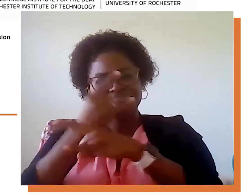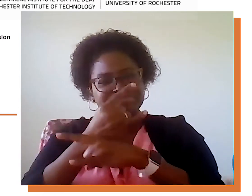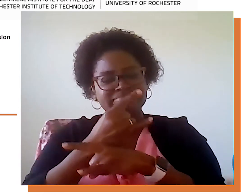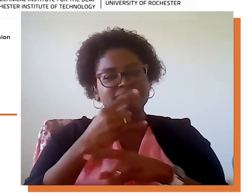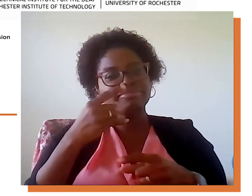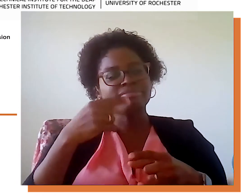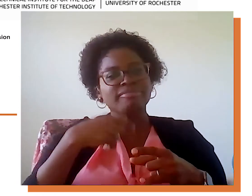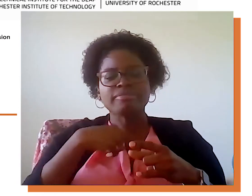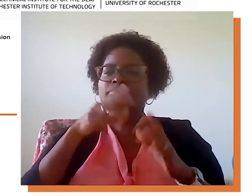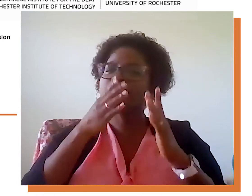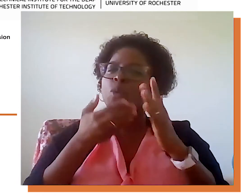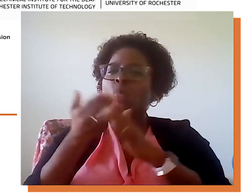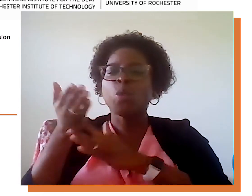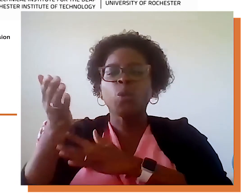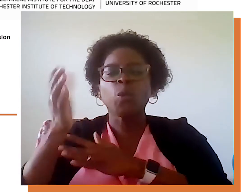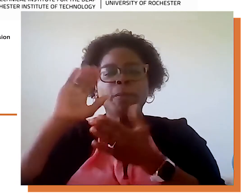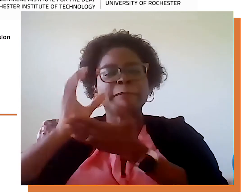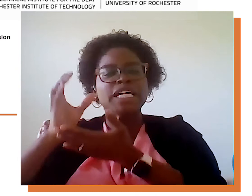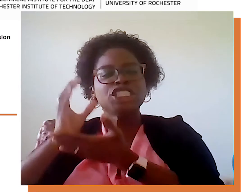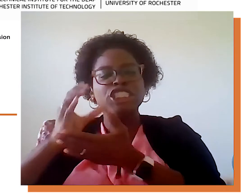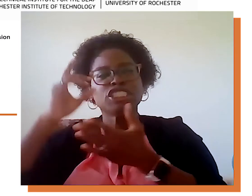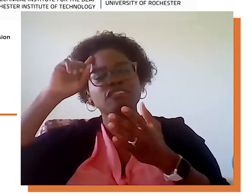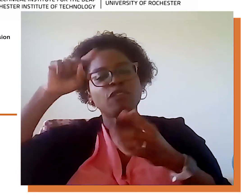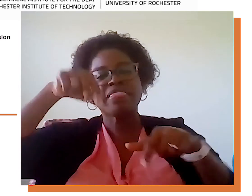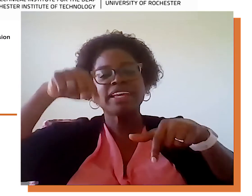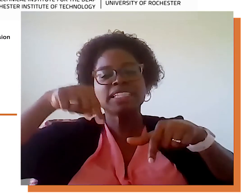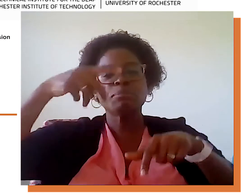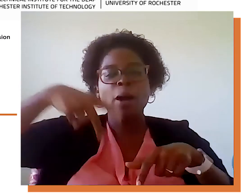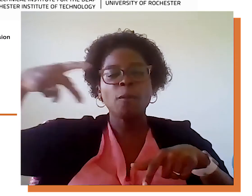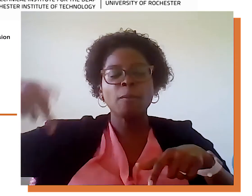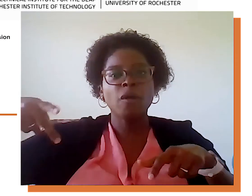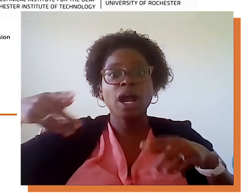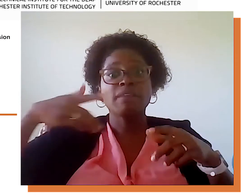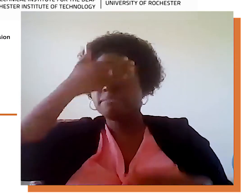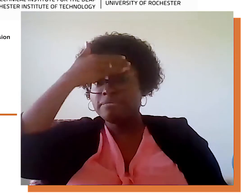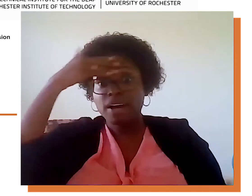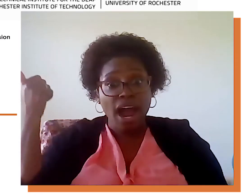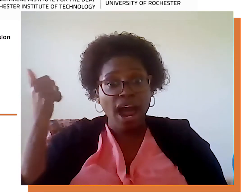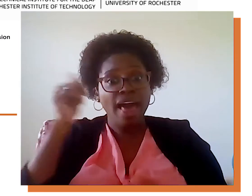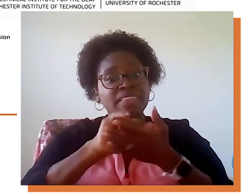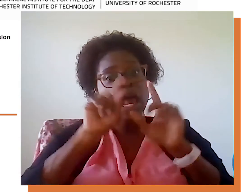One thing...you know, I thought I'd show you this PowerPoint through pictures.